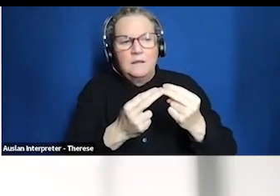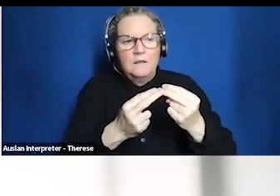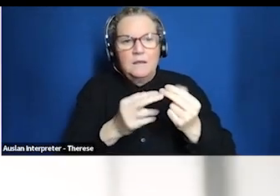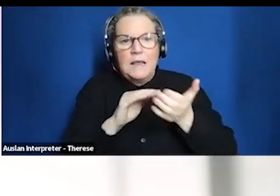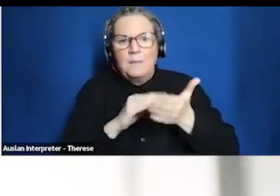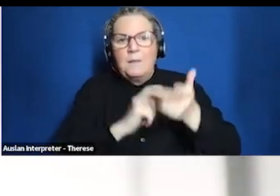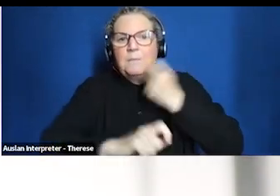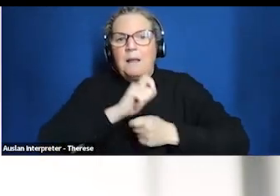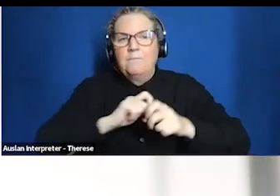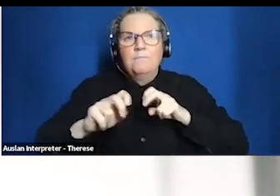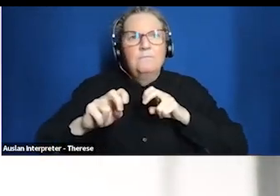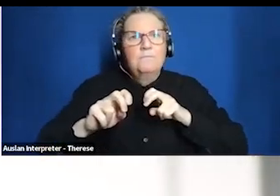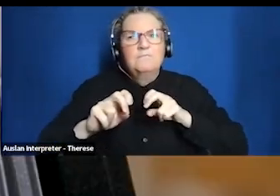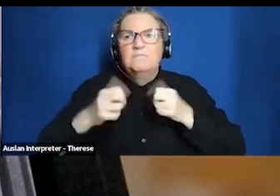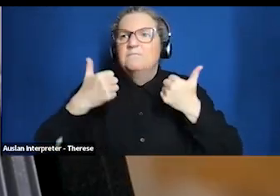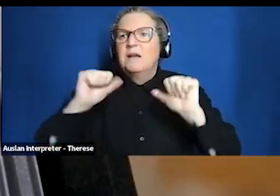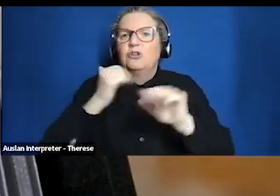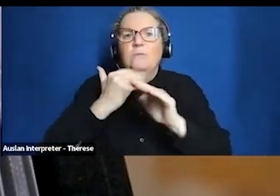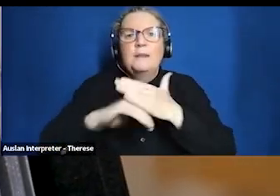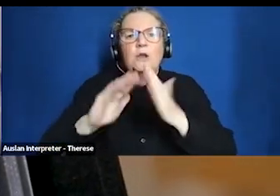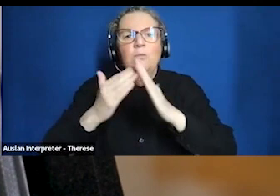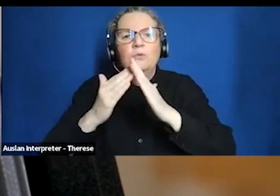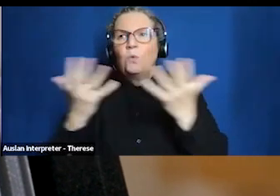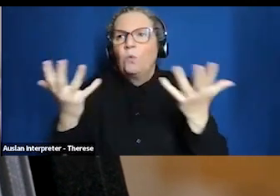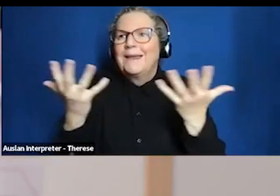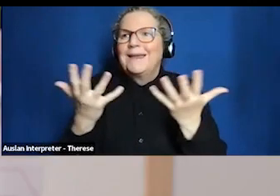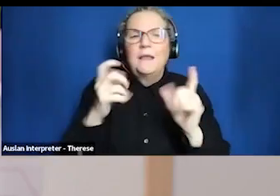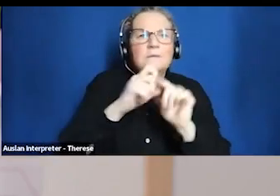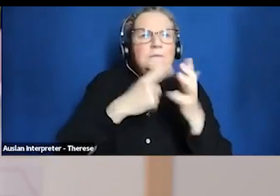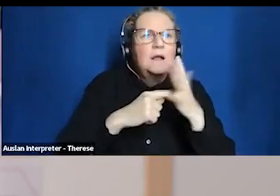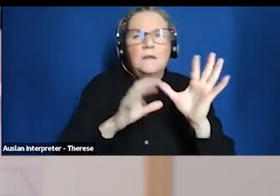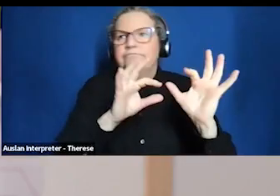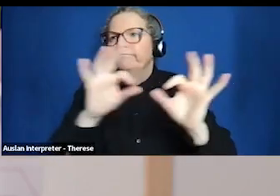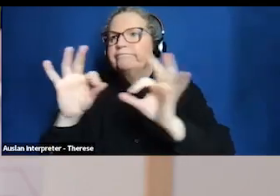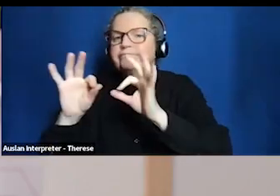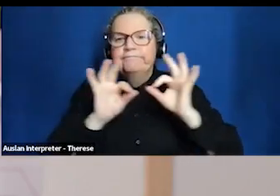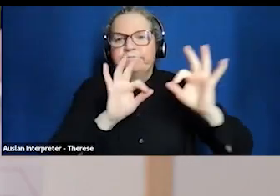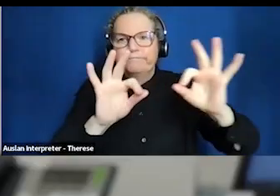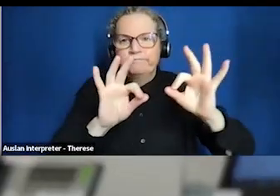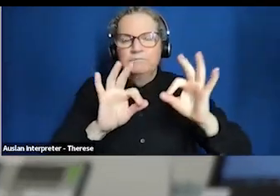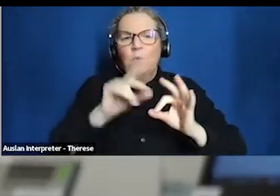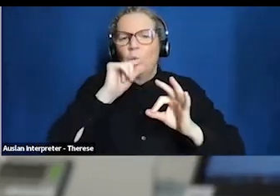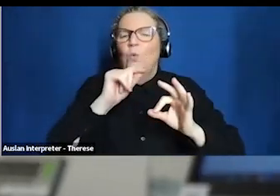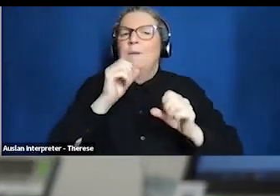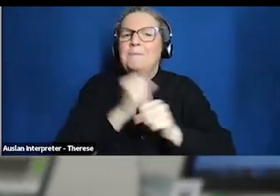actively employed in the community are not available to us. So the picture that we have could be made much more complete